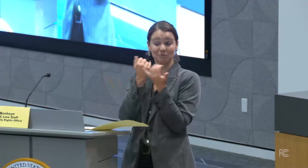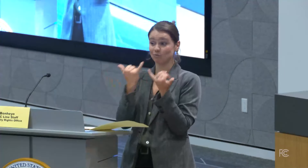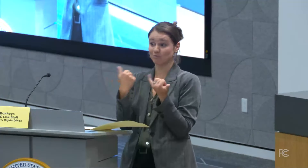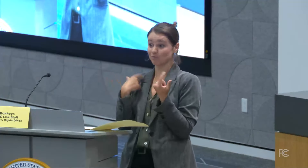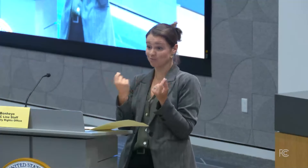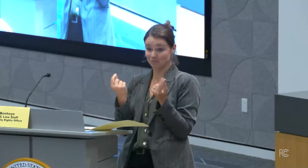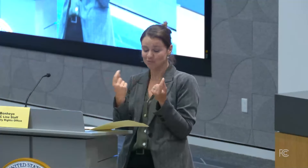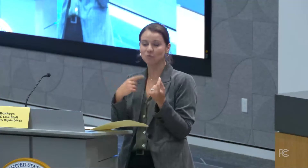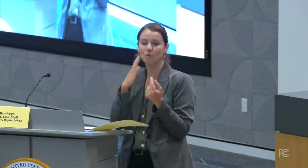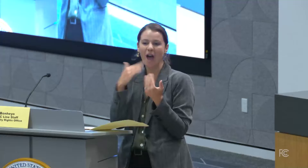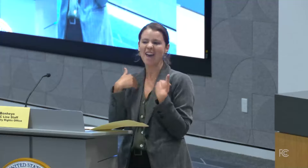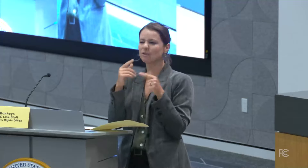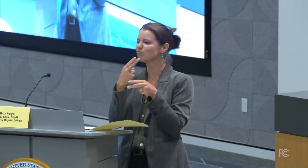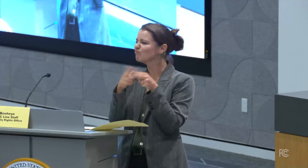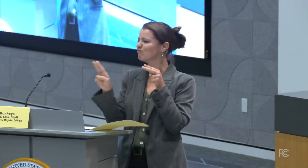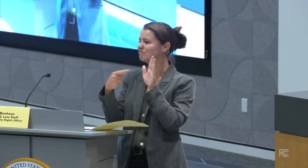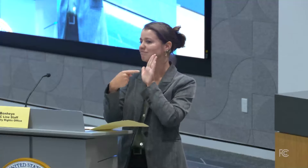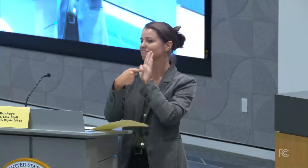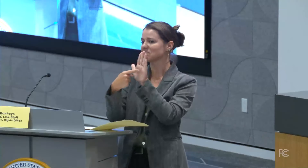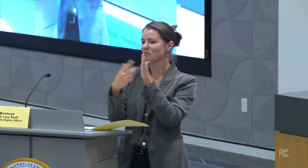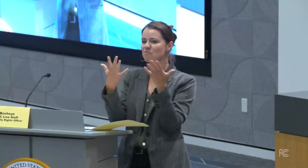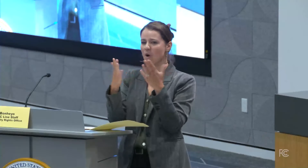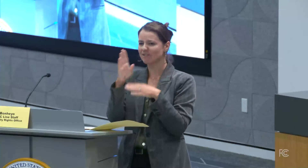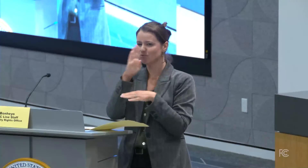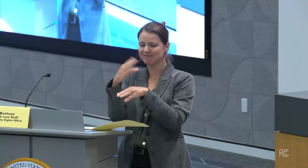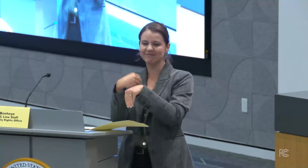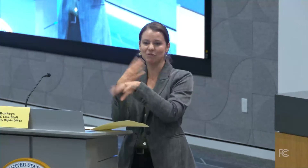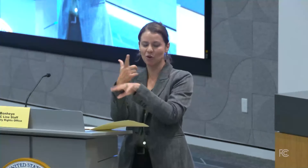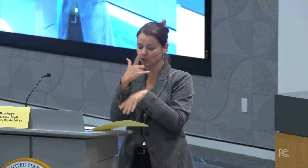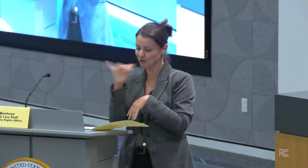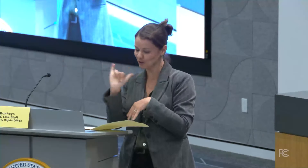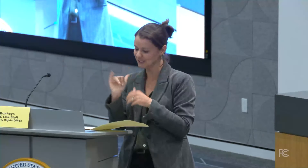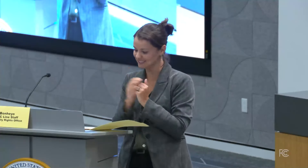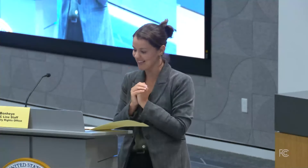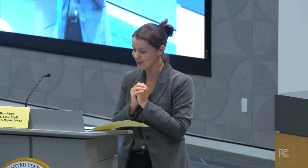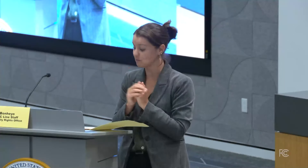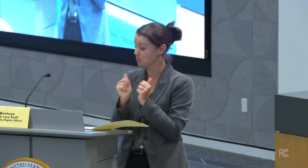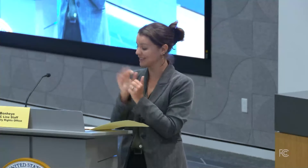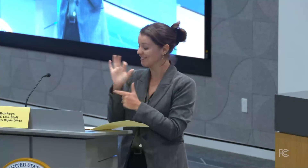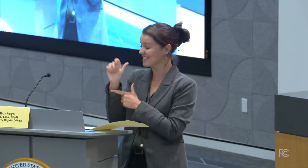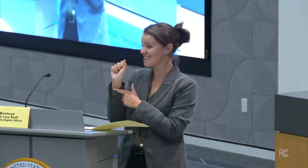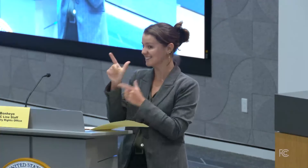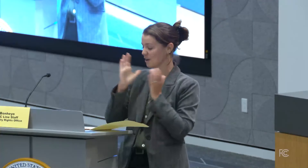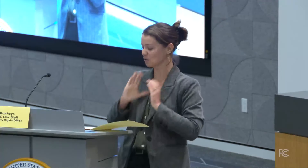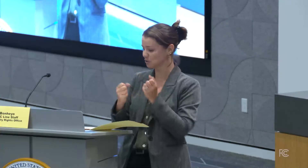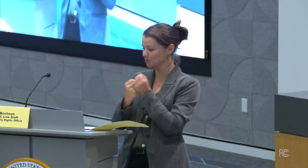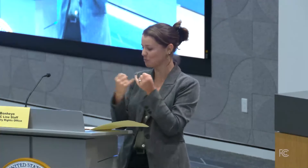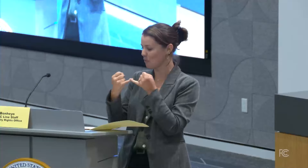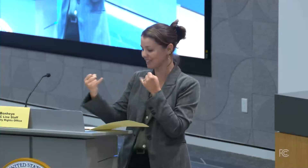VISUAL DESCRIPTION OF MYSELF, I'M A WHITE WOMAN HAVE BROWN HAIR PULLED BACK IN A PONYTAIL WITH A GREEN